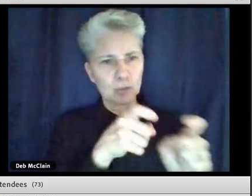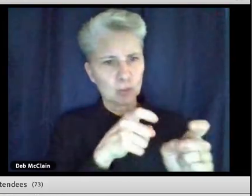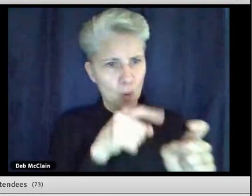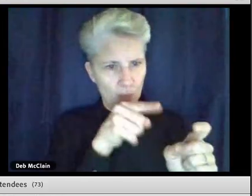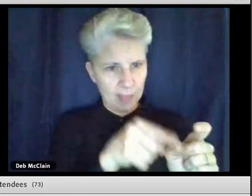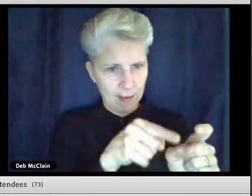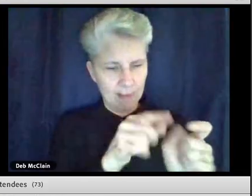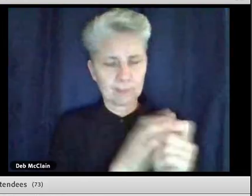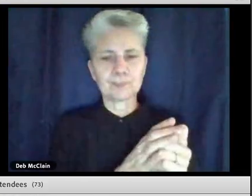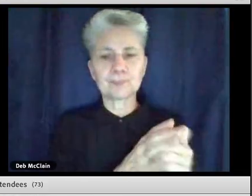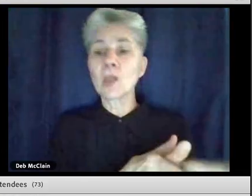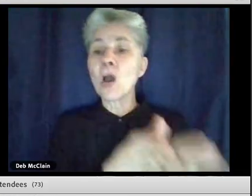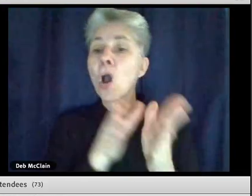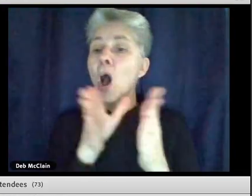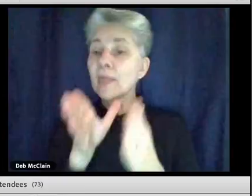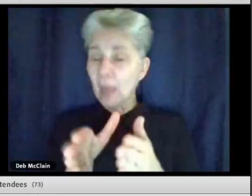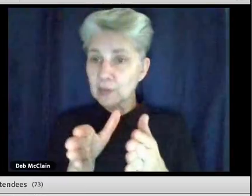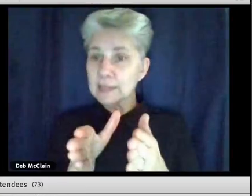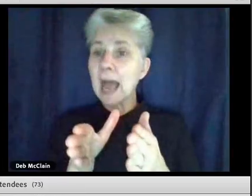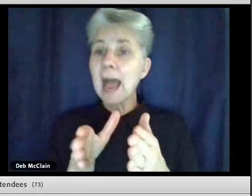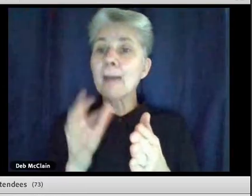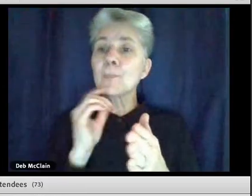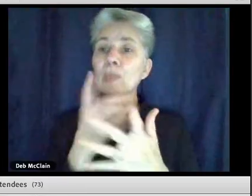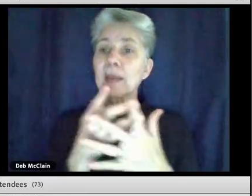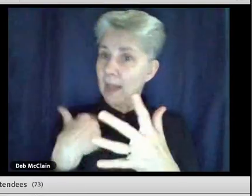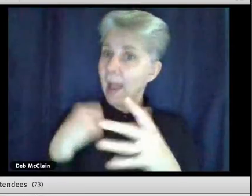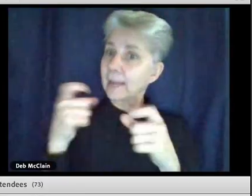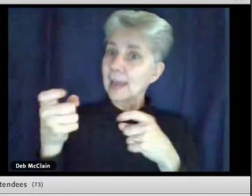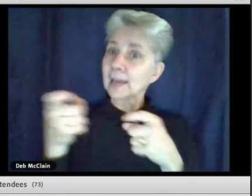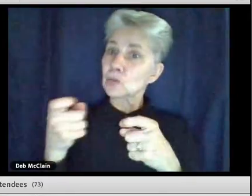and on one side, put, "Things I can't control,"